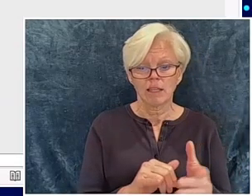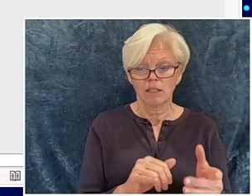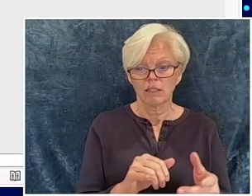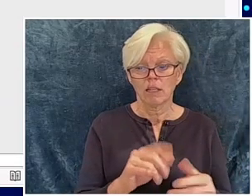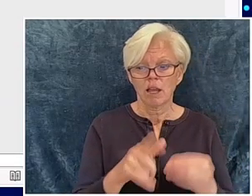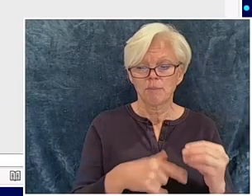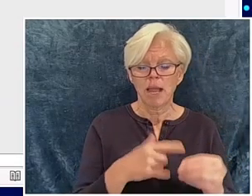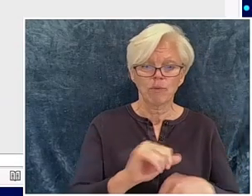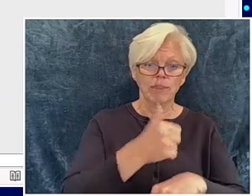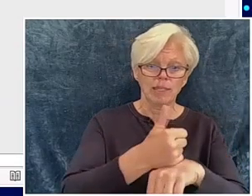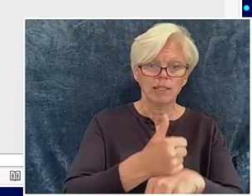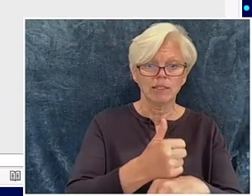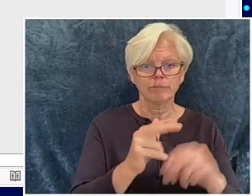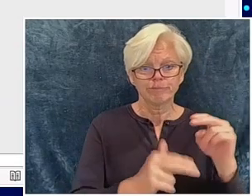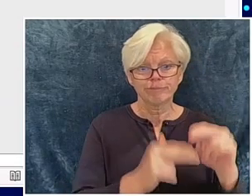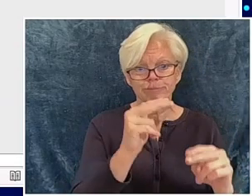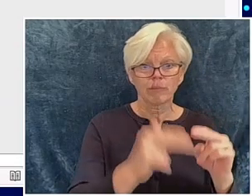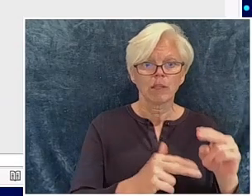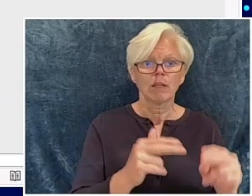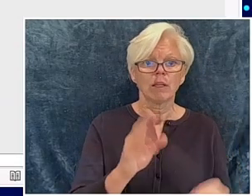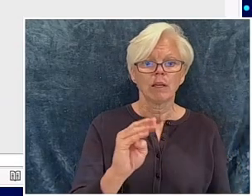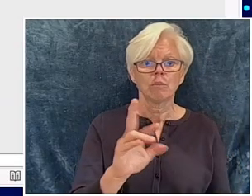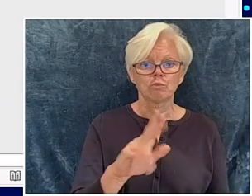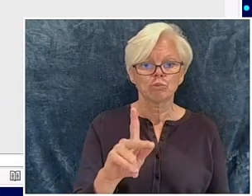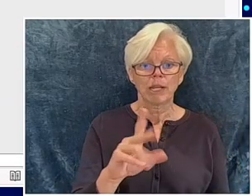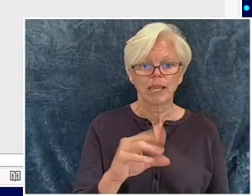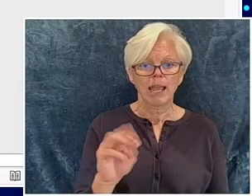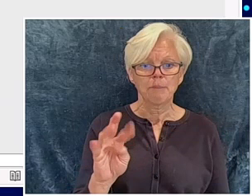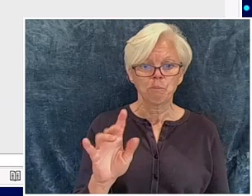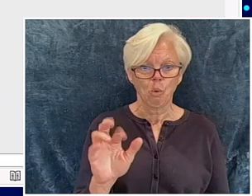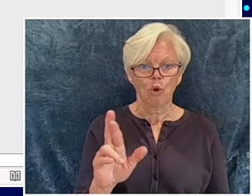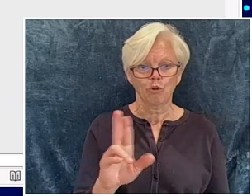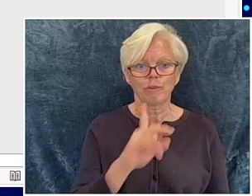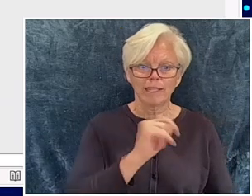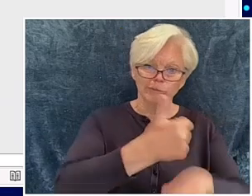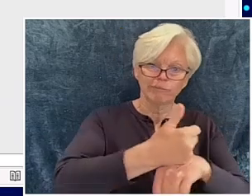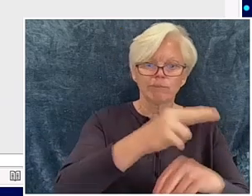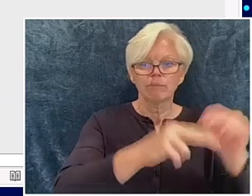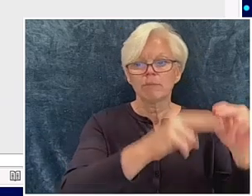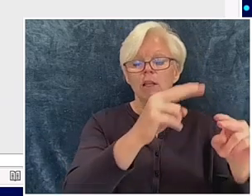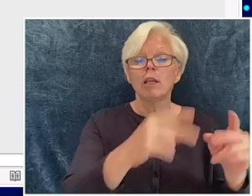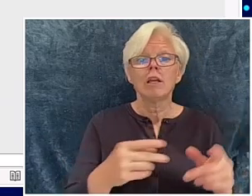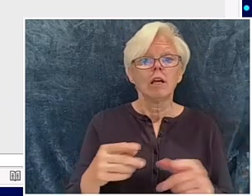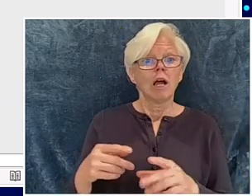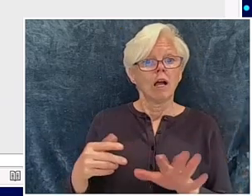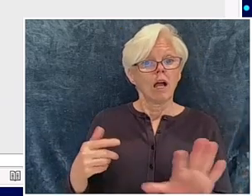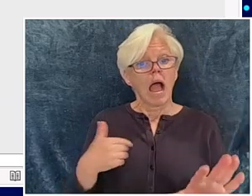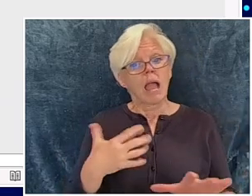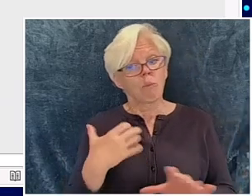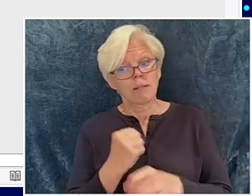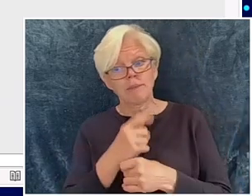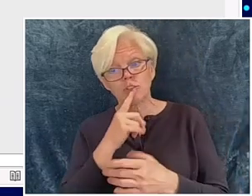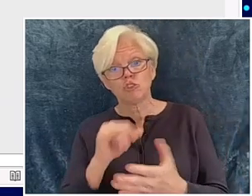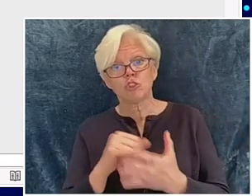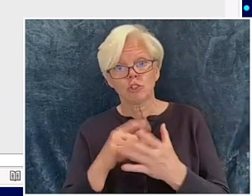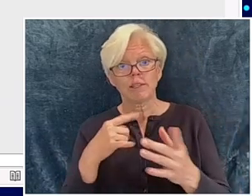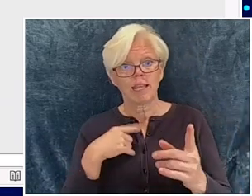Well, yeah, I just want to- every time- for each of these, I'd like to- I want to make sure that the intent is clear for what this change represents here.